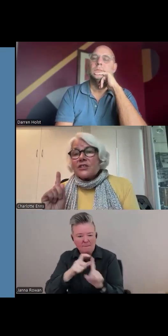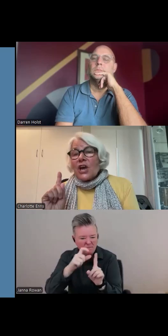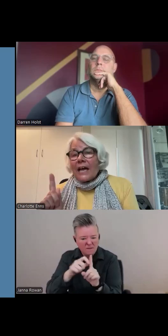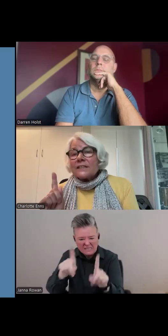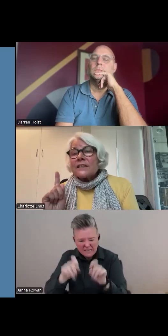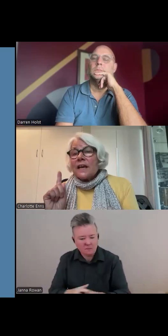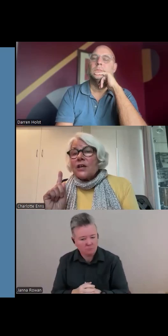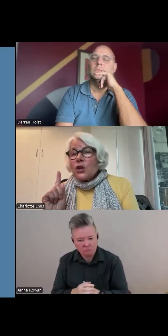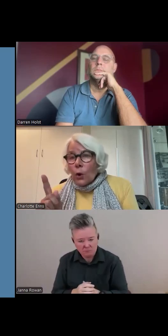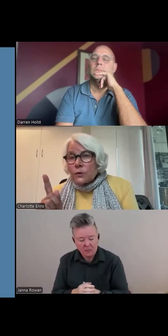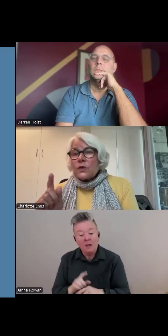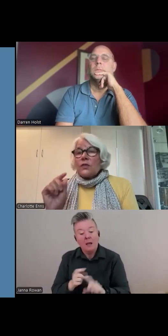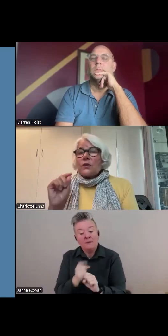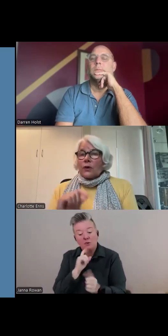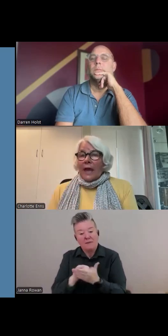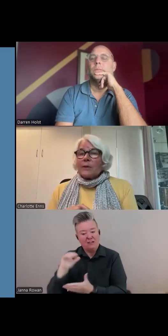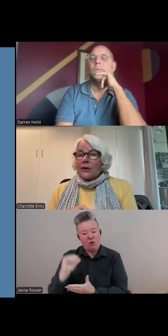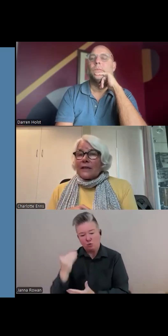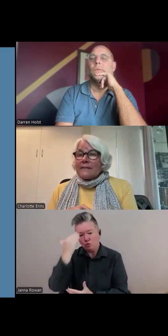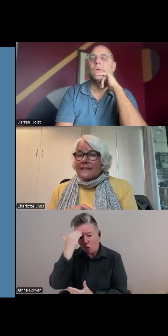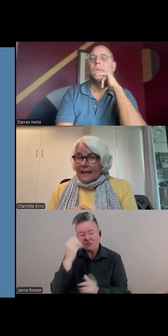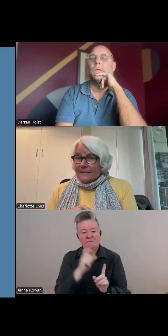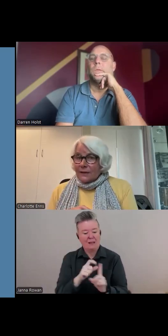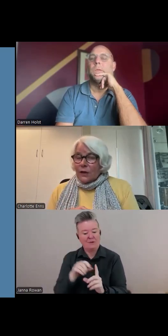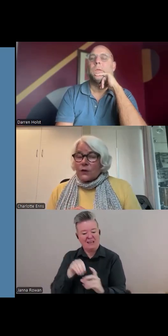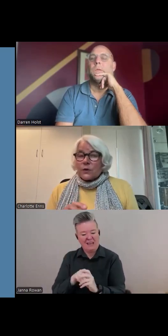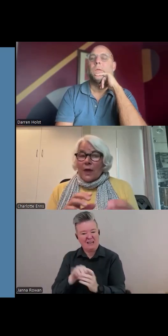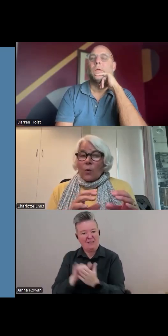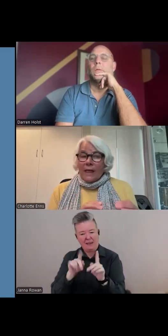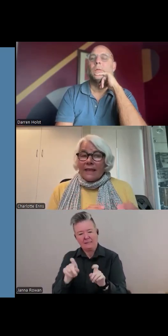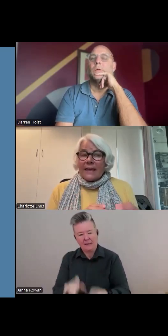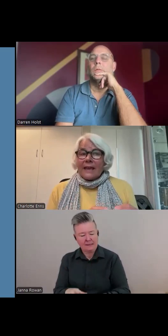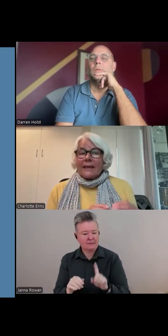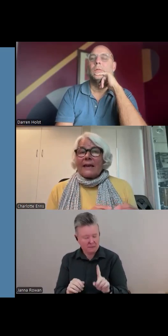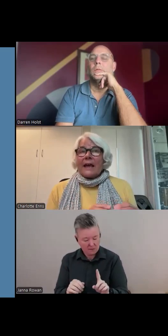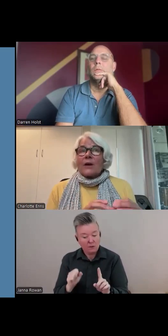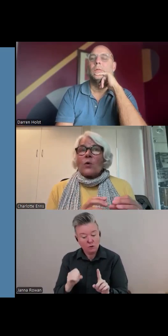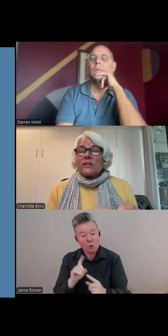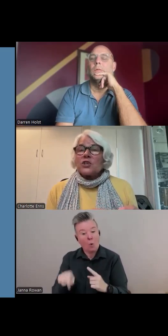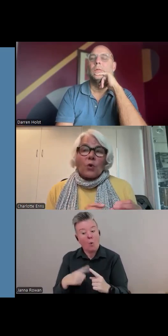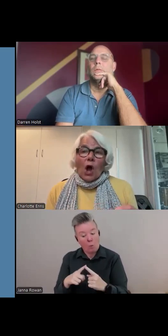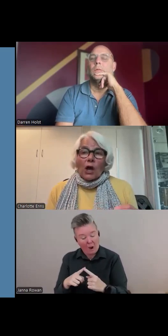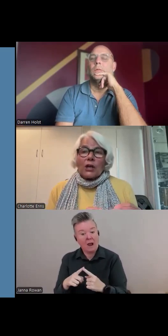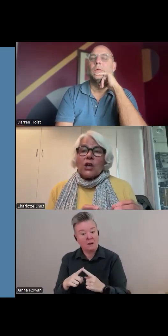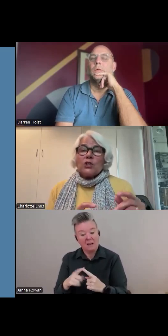the child knows the vocabulary in the test, so that when they get a question wrong,